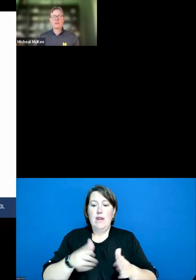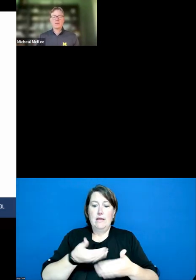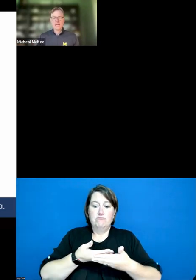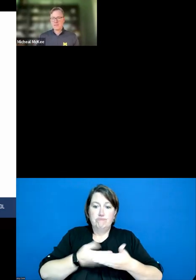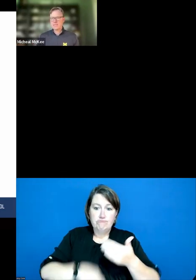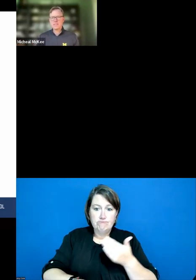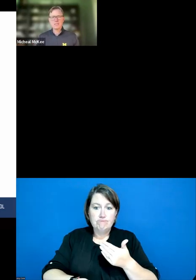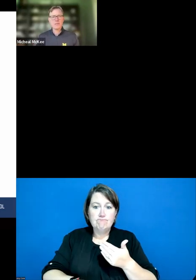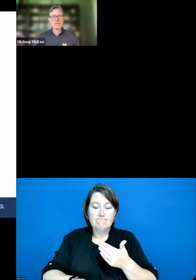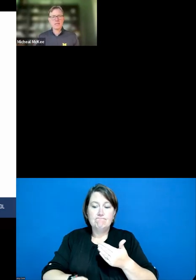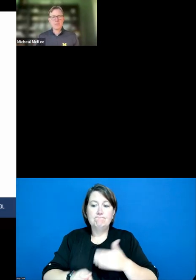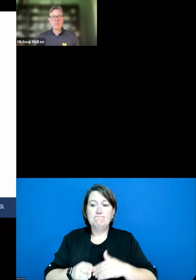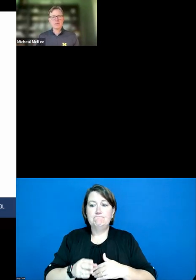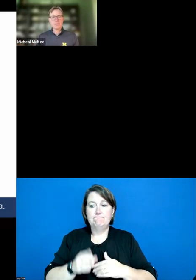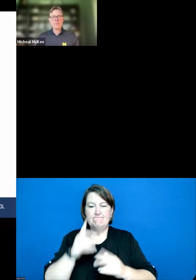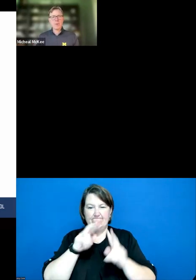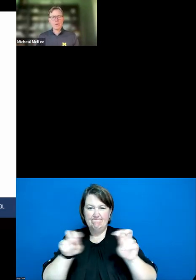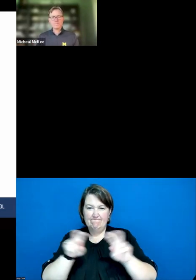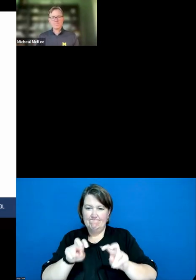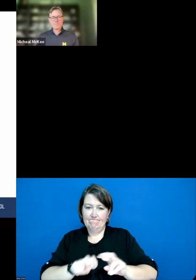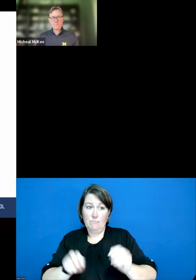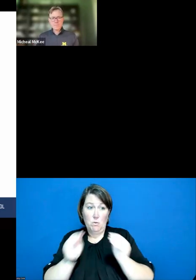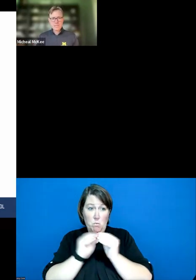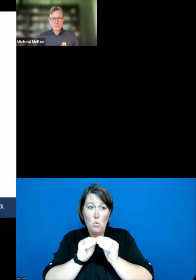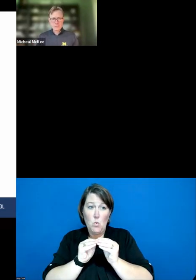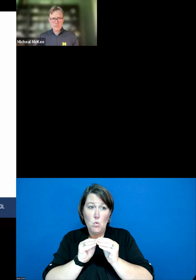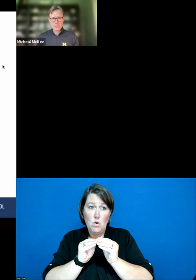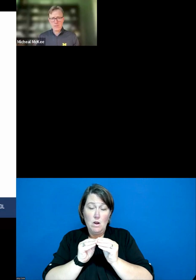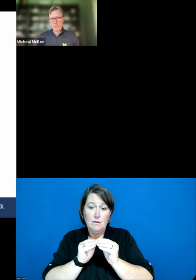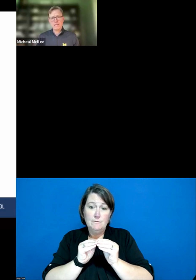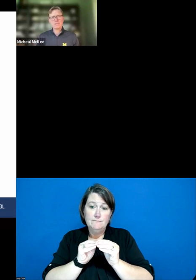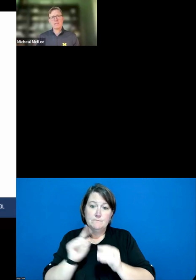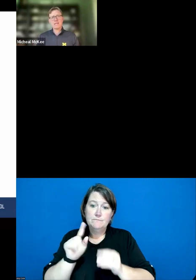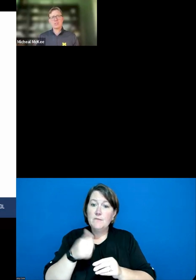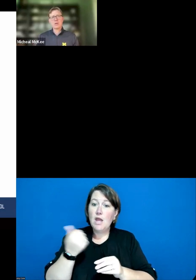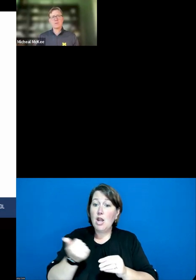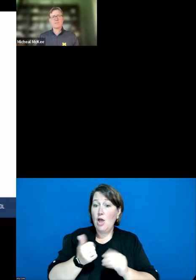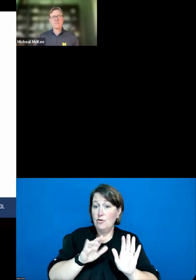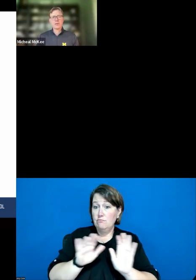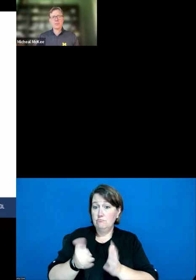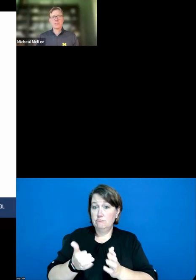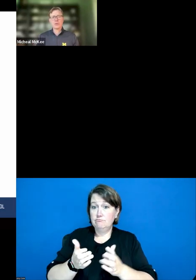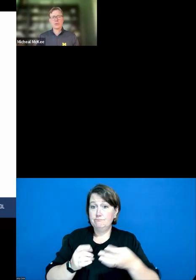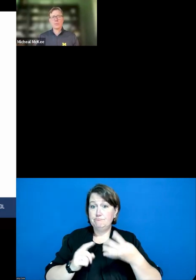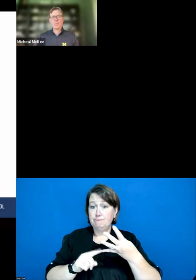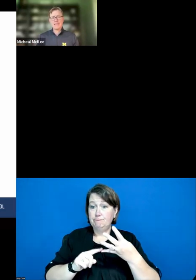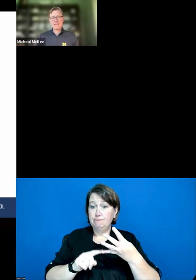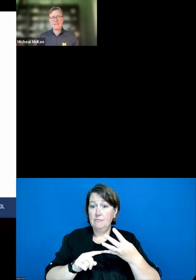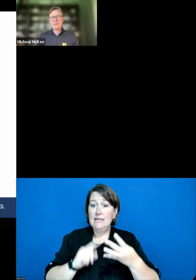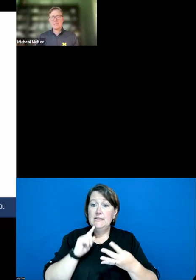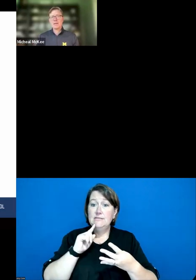Again, this needs to be examined a bit more. And then there's another classification called severe maternal morbidity.